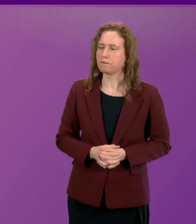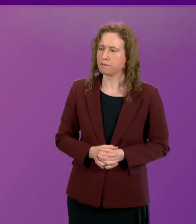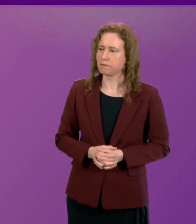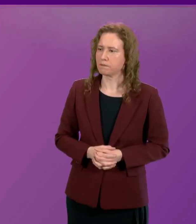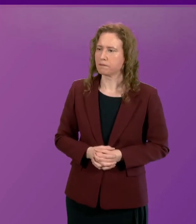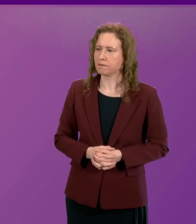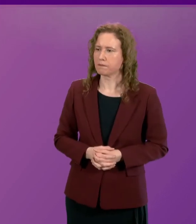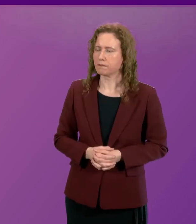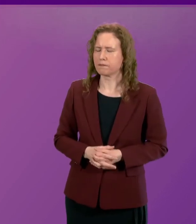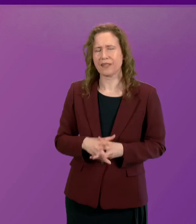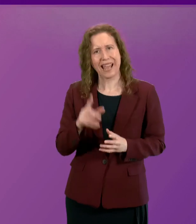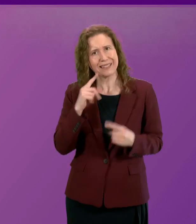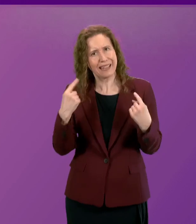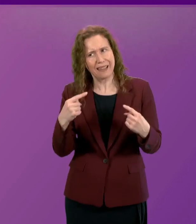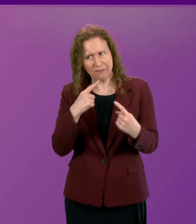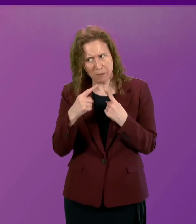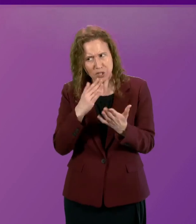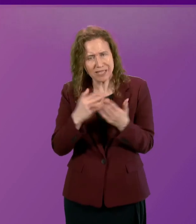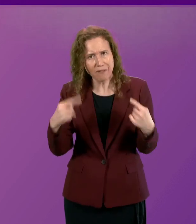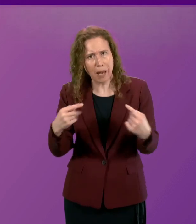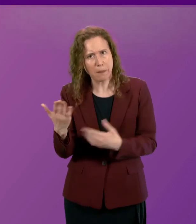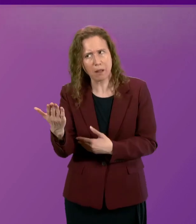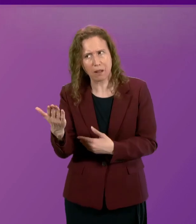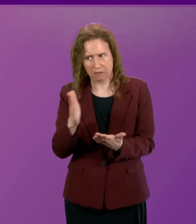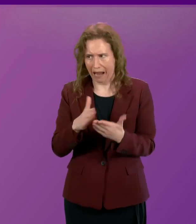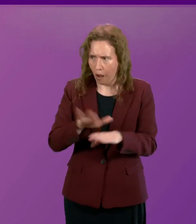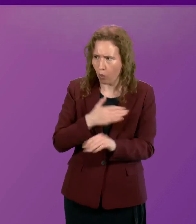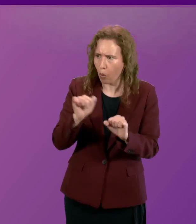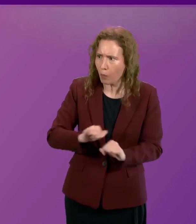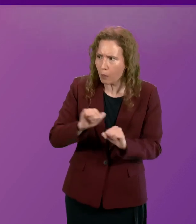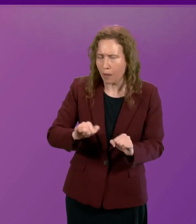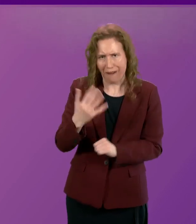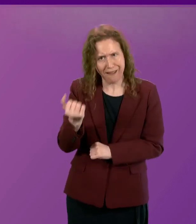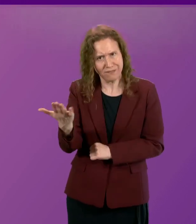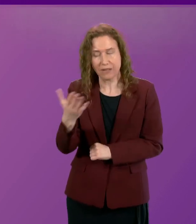The information about the length of waits is available. Mr Choudhury put